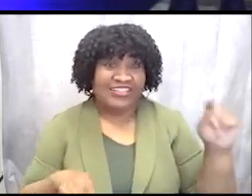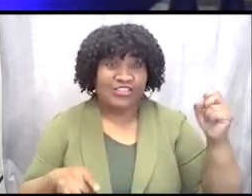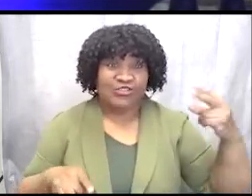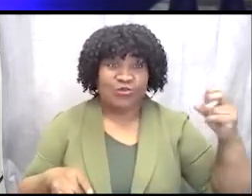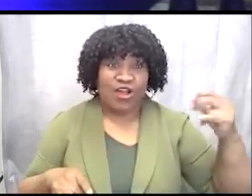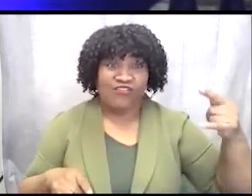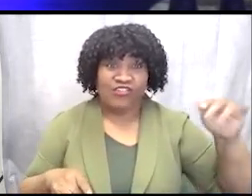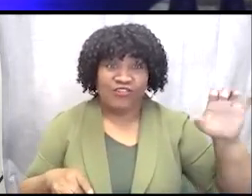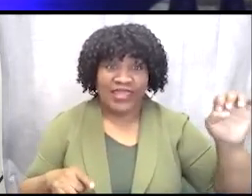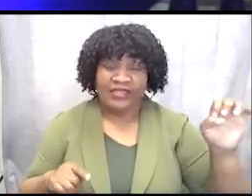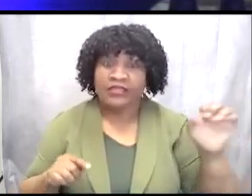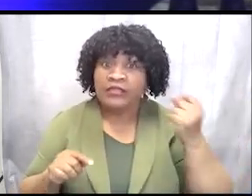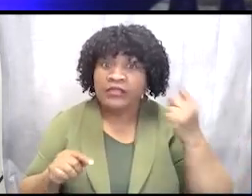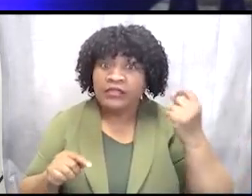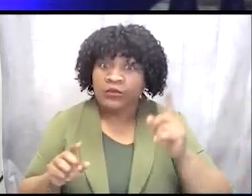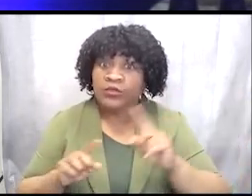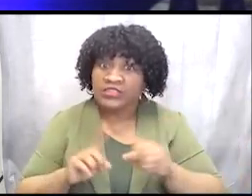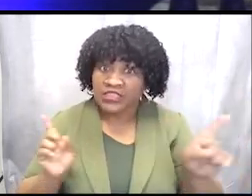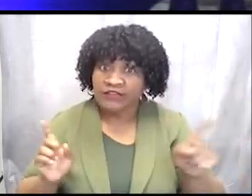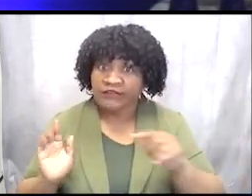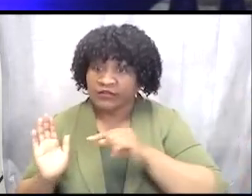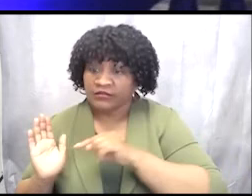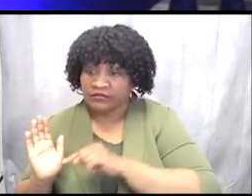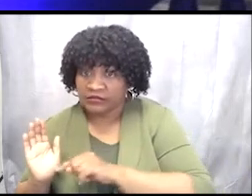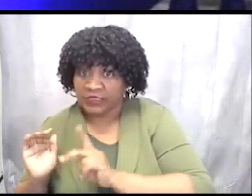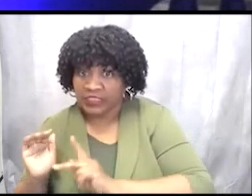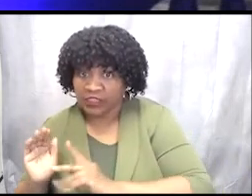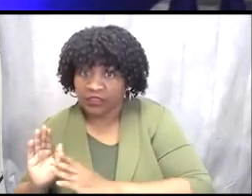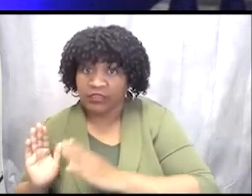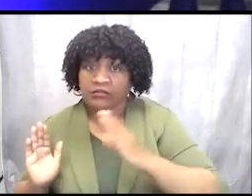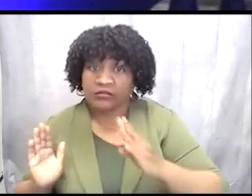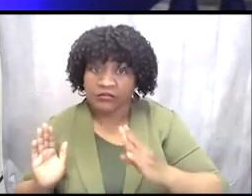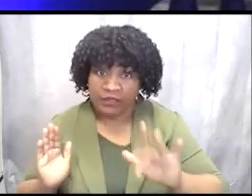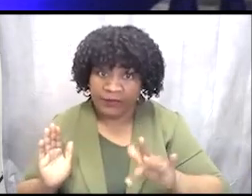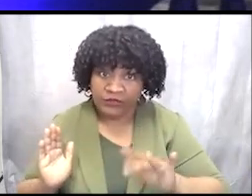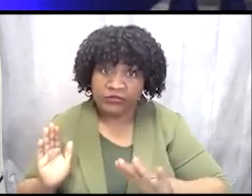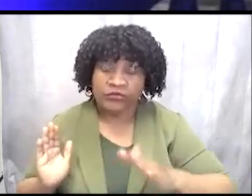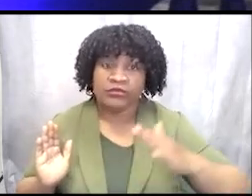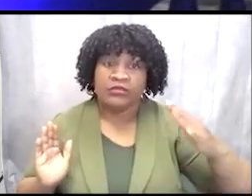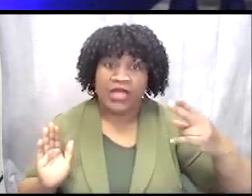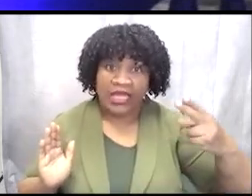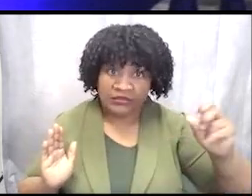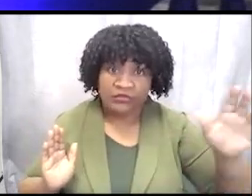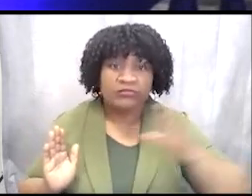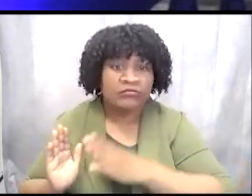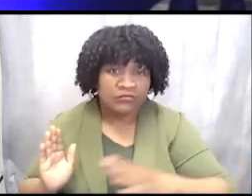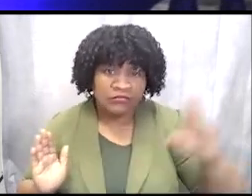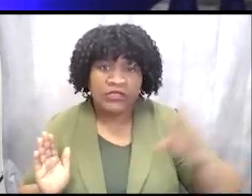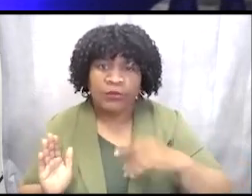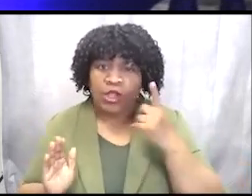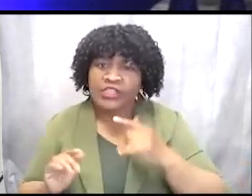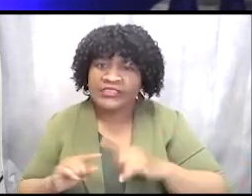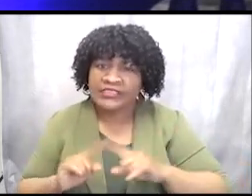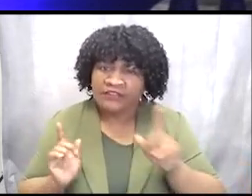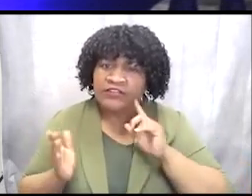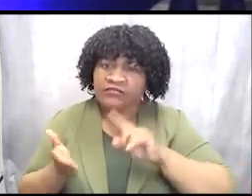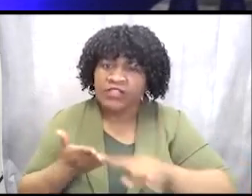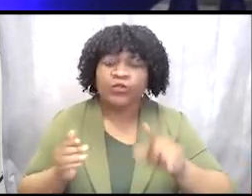It will look very different across grade levels. And we need the researchers